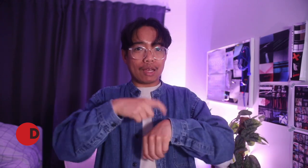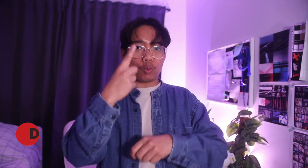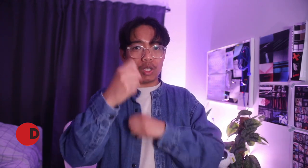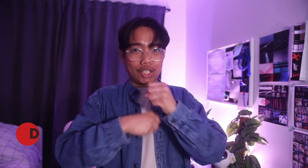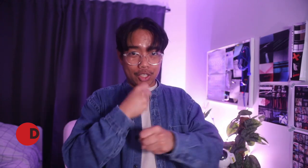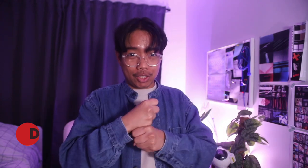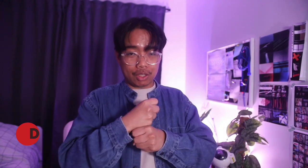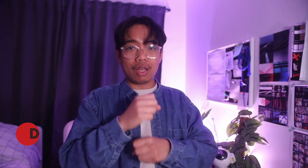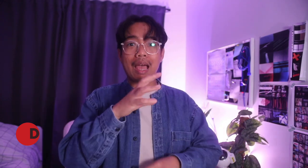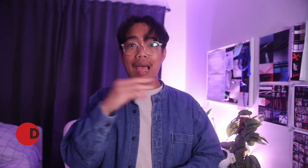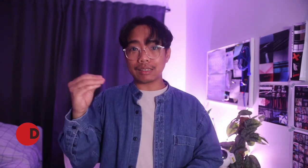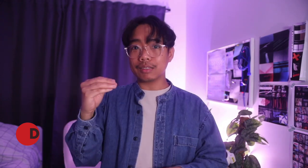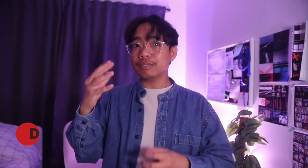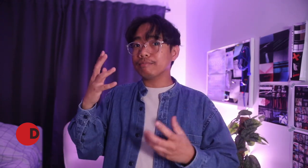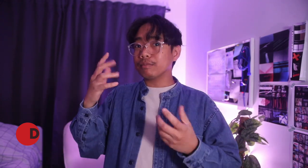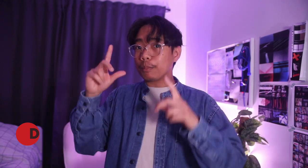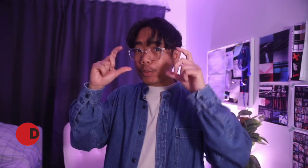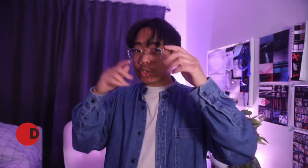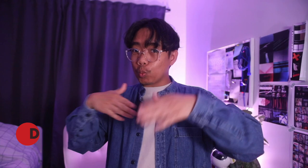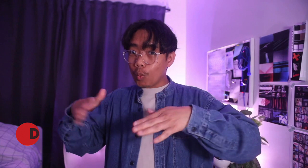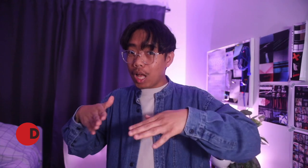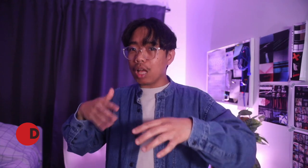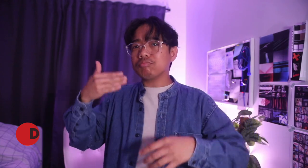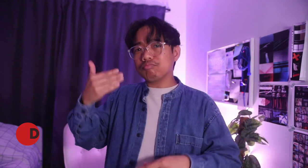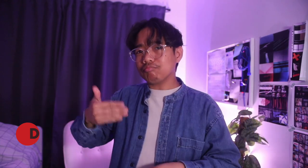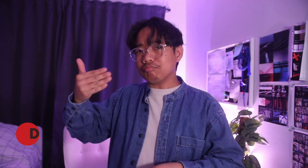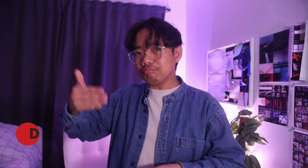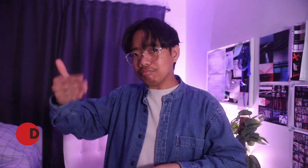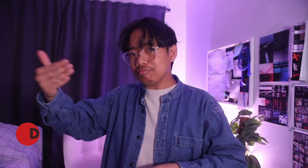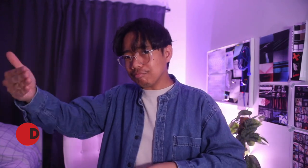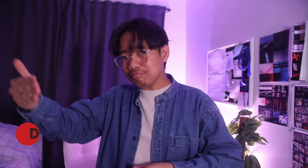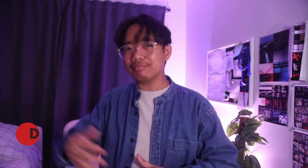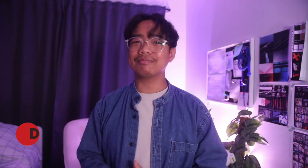4 times during the year and photography walks in the near future!